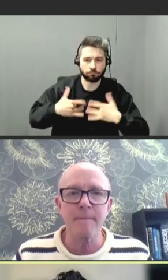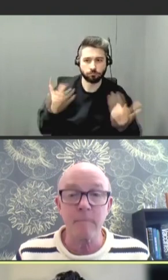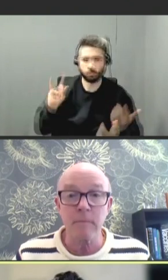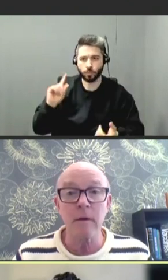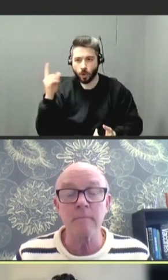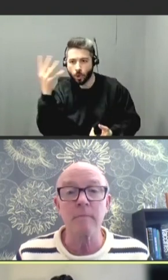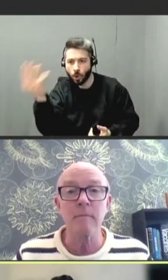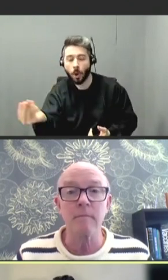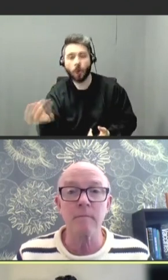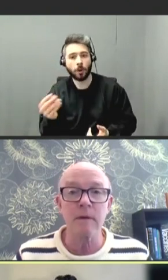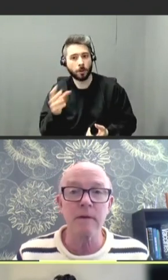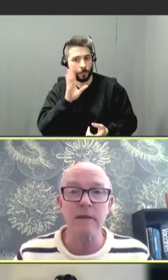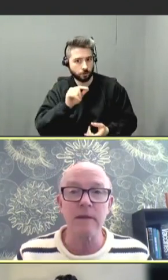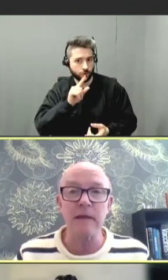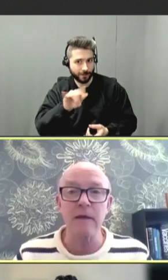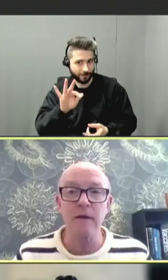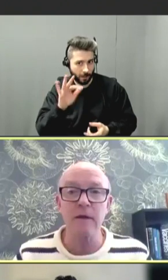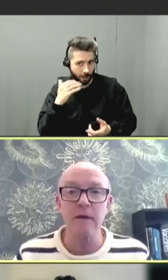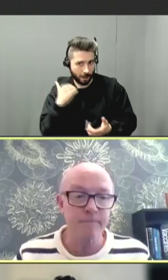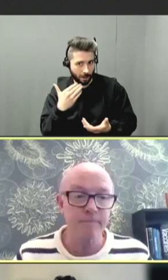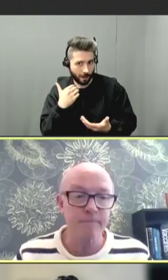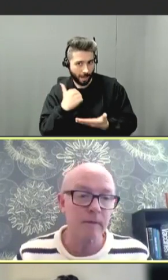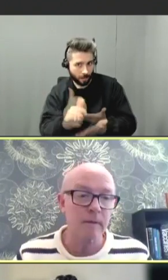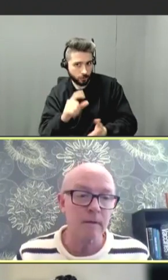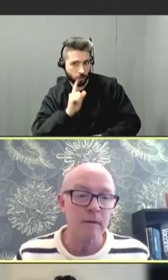Tim Cook: Yeah, it is. Thank you. Kristen Flickinger: Thank you.